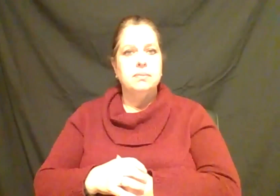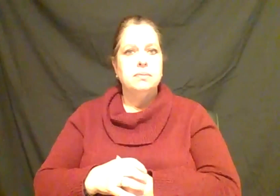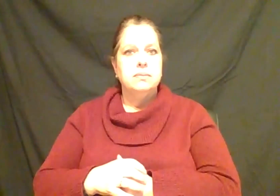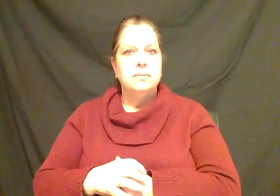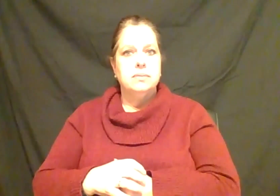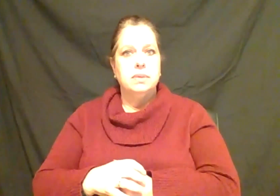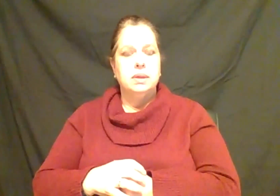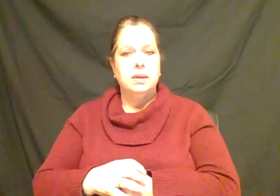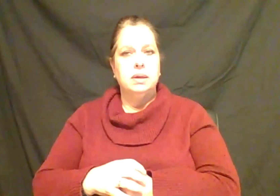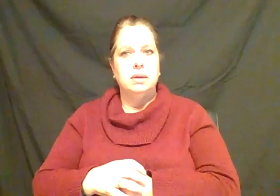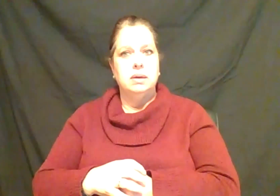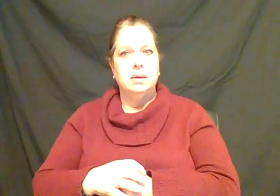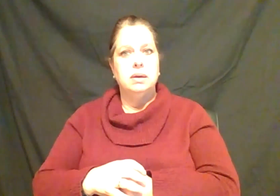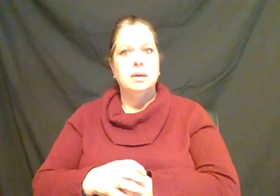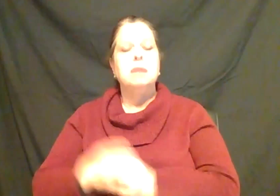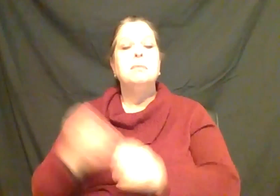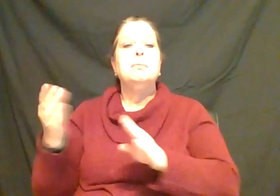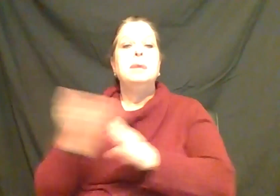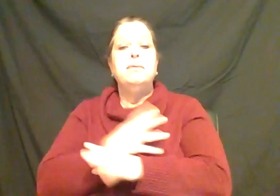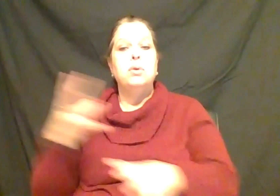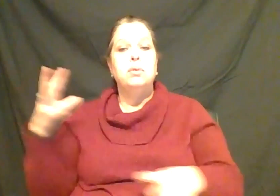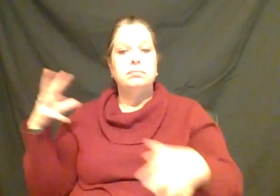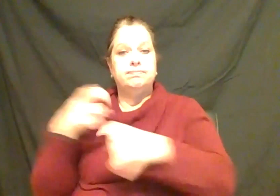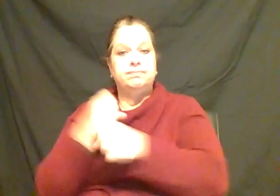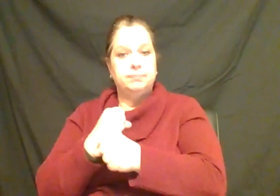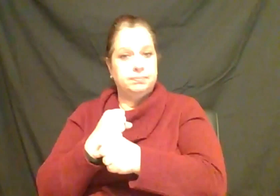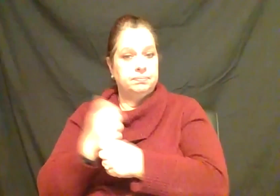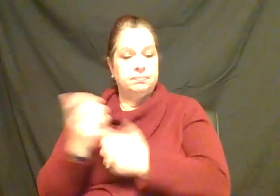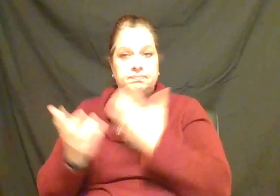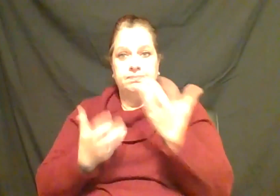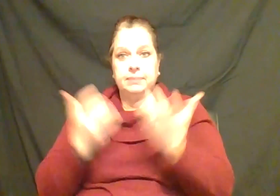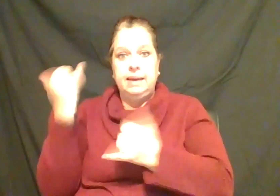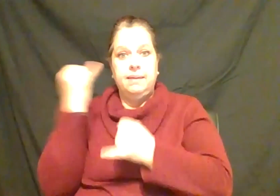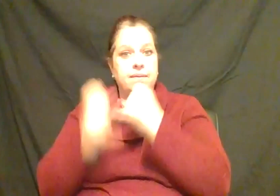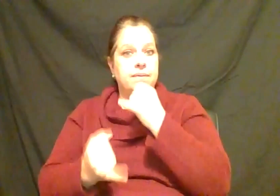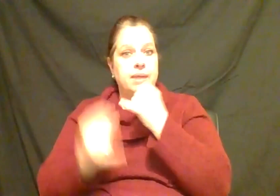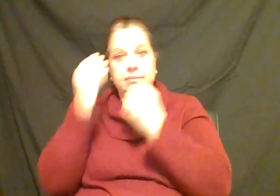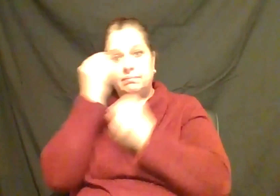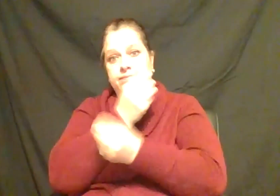uh dr rogers your chief academic officer do you have any um final words for our audience here